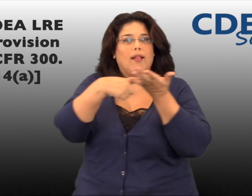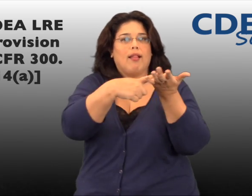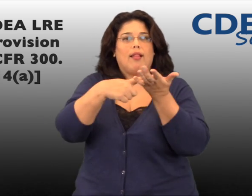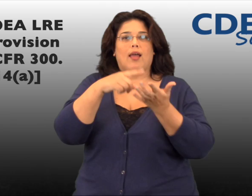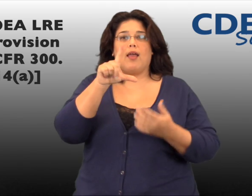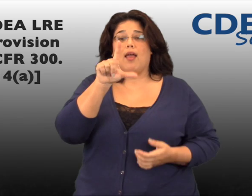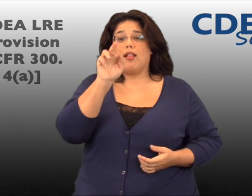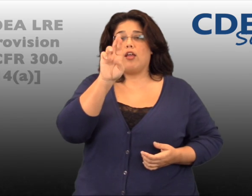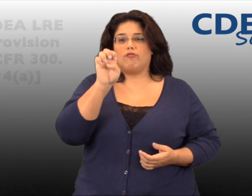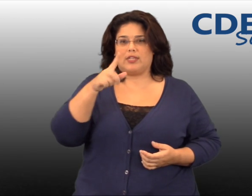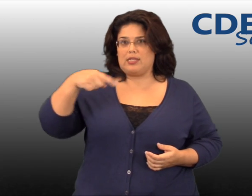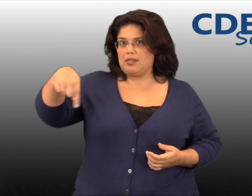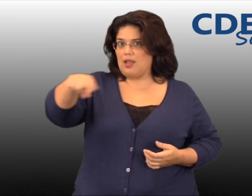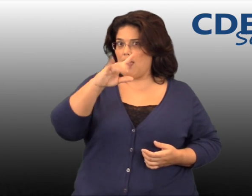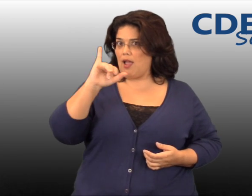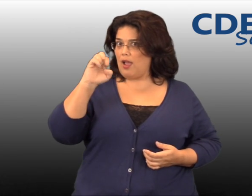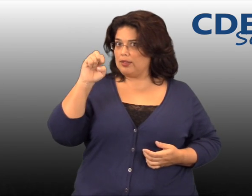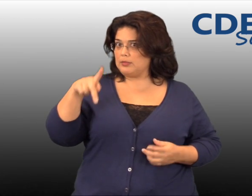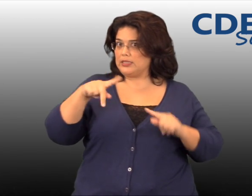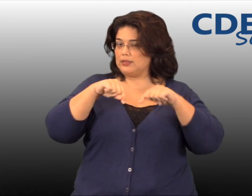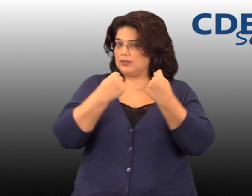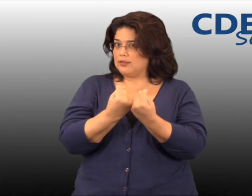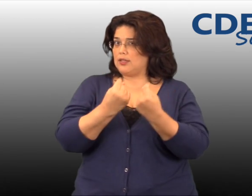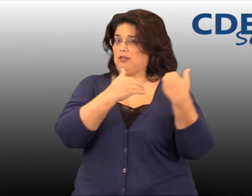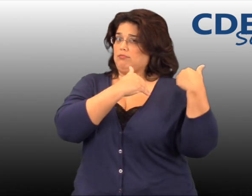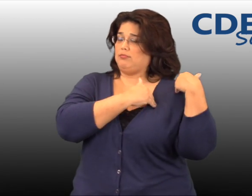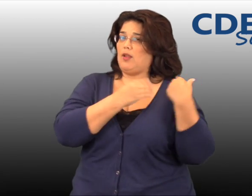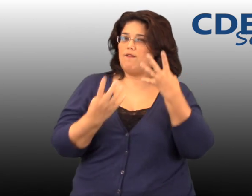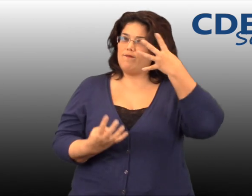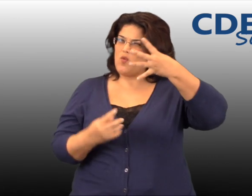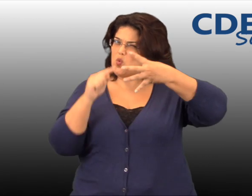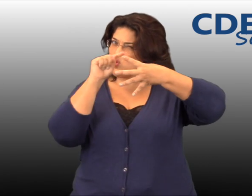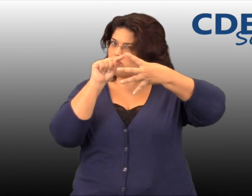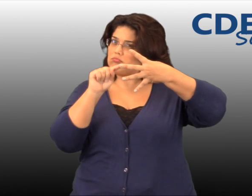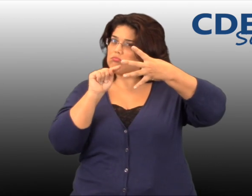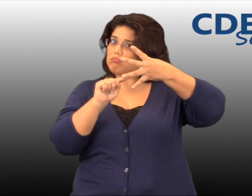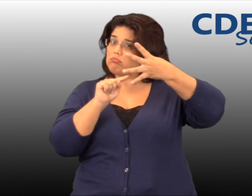IDEA LRE Provision [CFR 300.114(a)]) when discussing LRE, the IEP team should consider